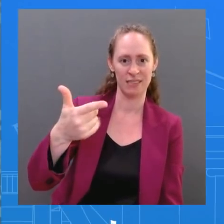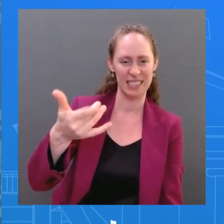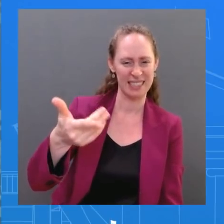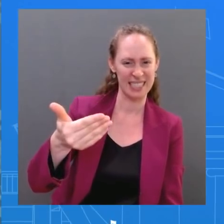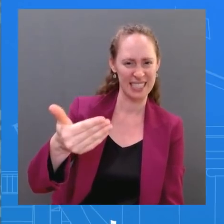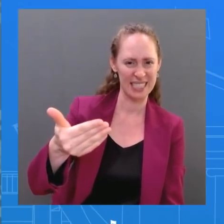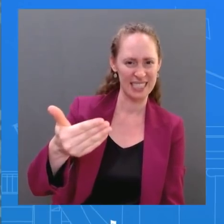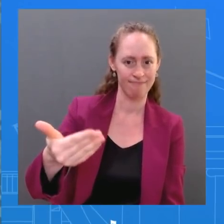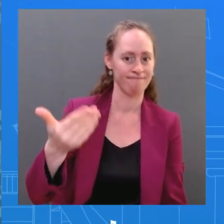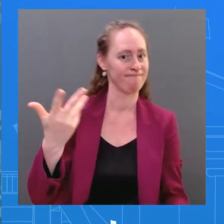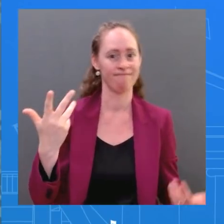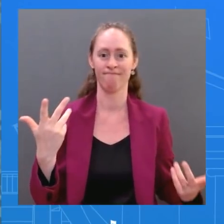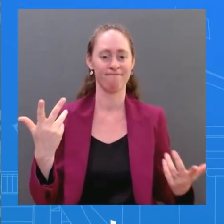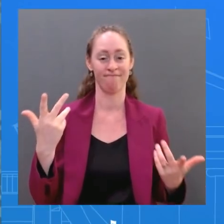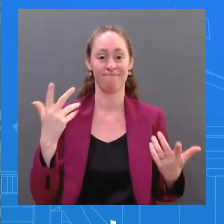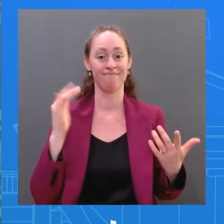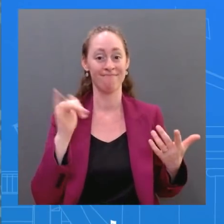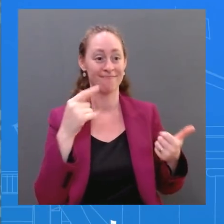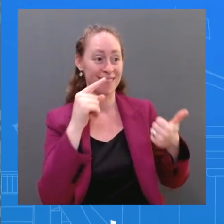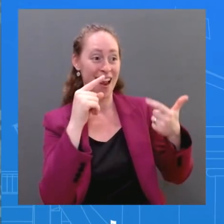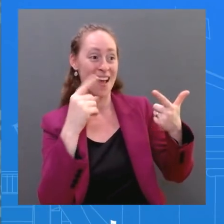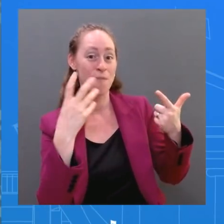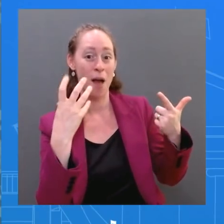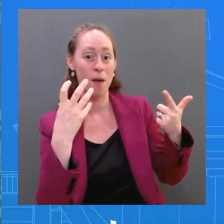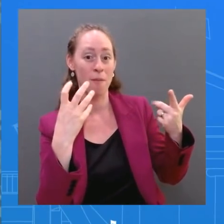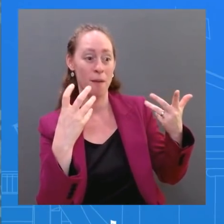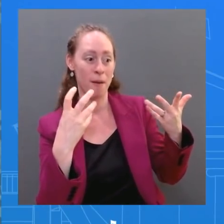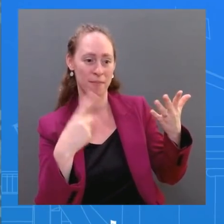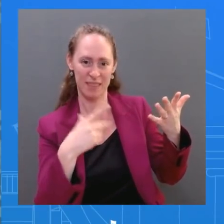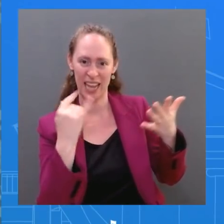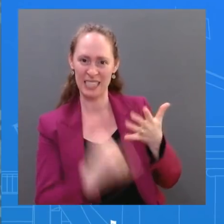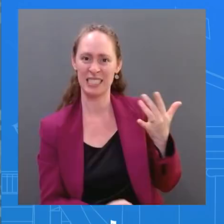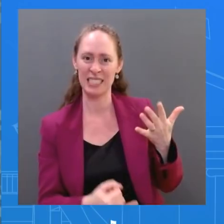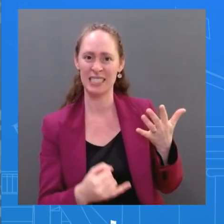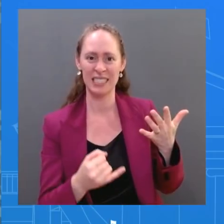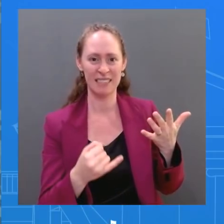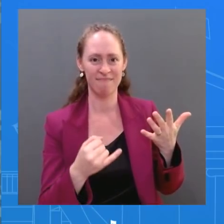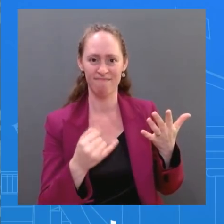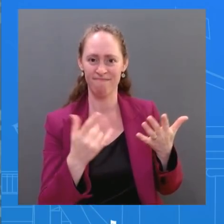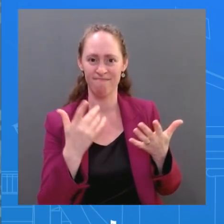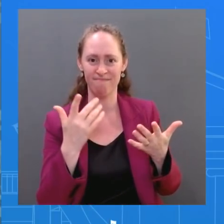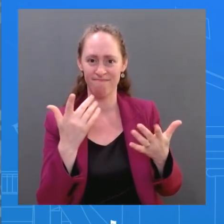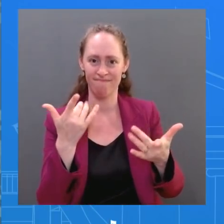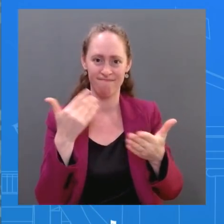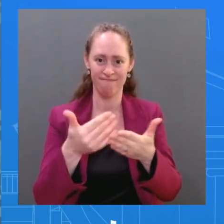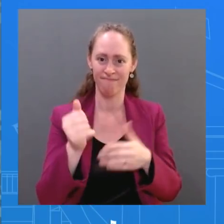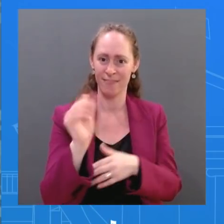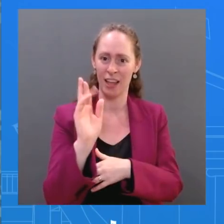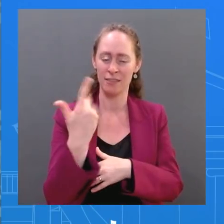or negotiate from public, as you hear us say often. What I will say is that independent economists